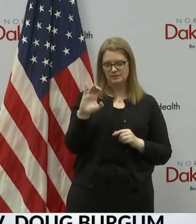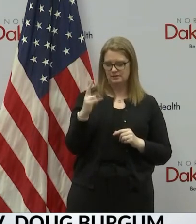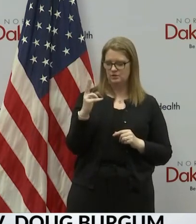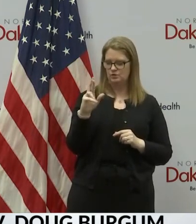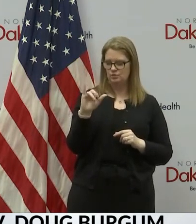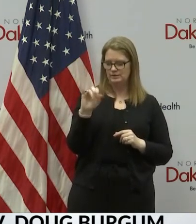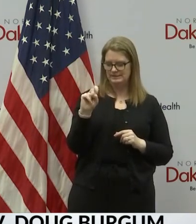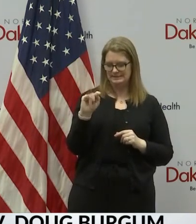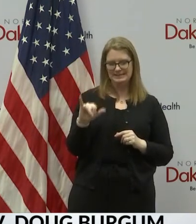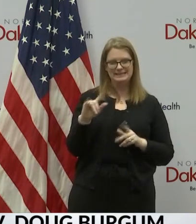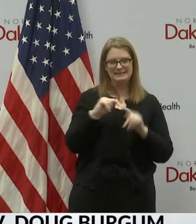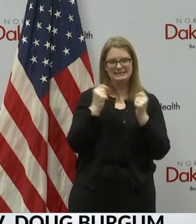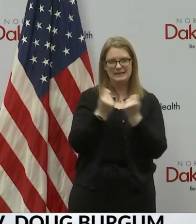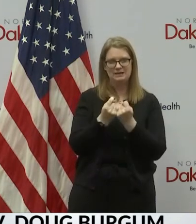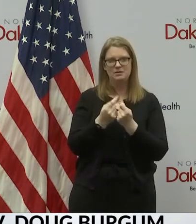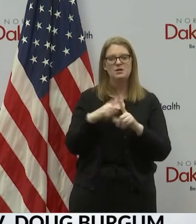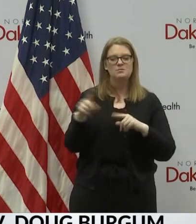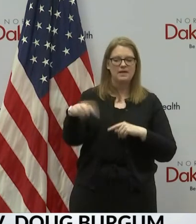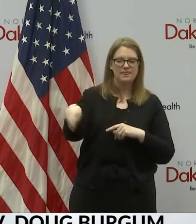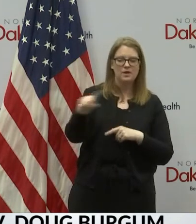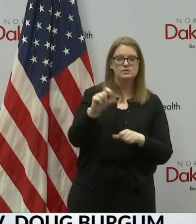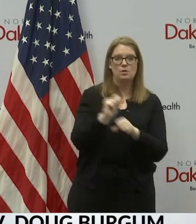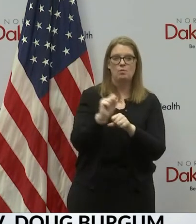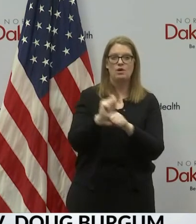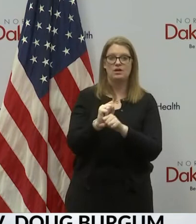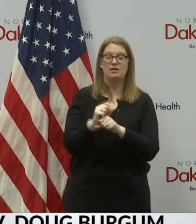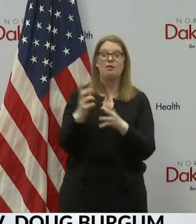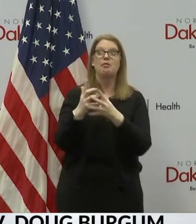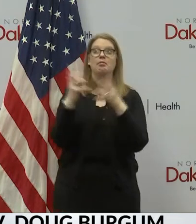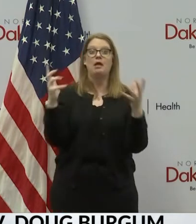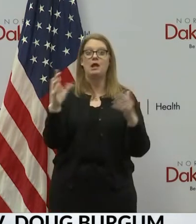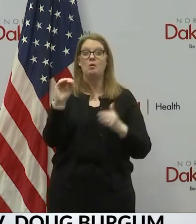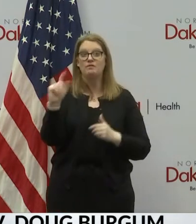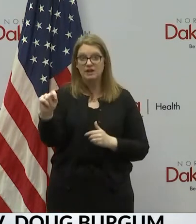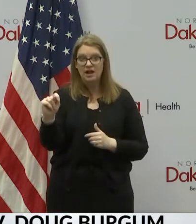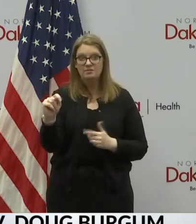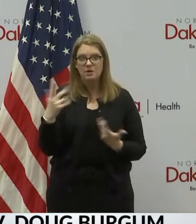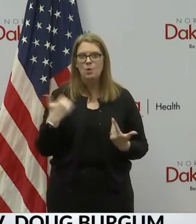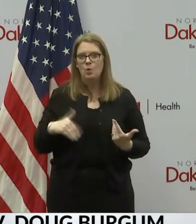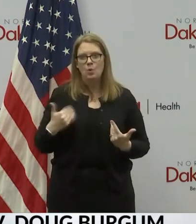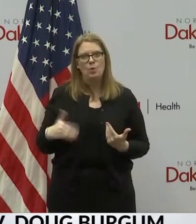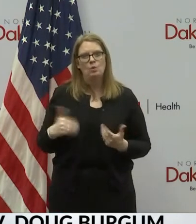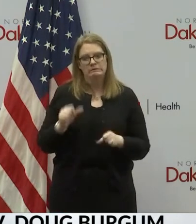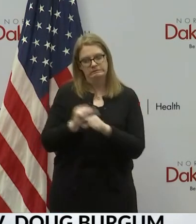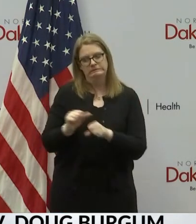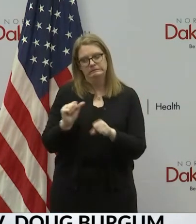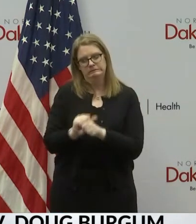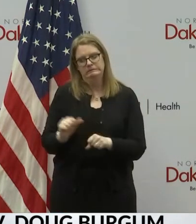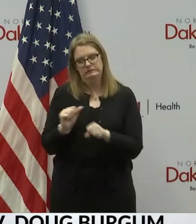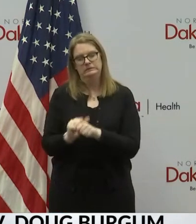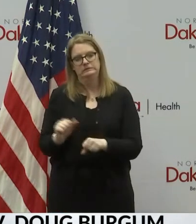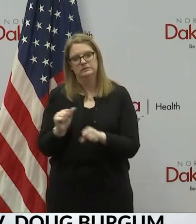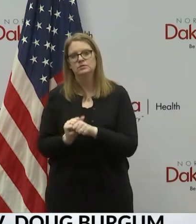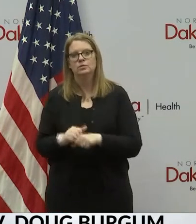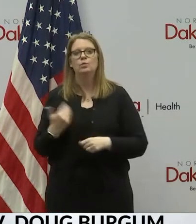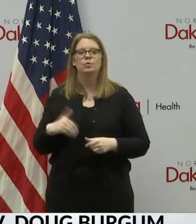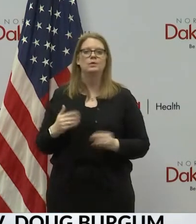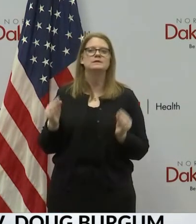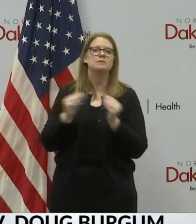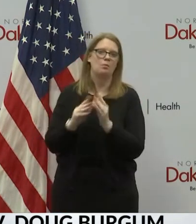PROFESSIONALS HERE IN NORTH DAKOTA, CHRISTY AND TEAM, BUT THOSE AROUND THE COUNTRY THAT HAVE BEEN WORKING OVERTIME THE LAST SIX WEEKS TO HELP KEEP OUR